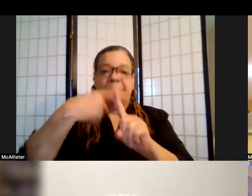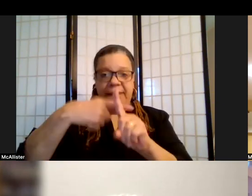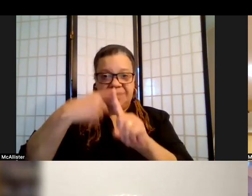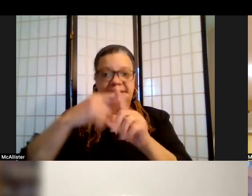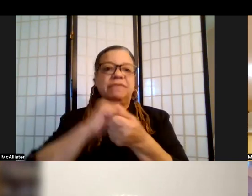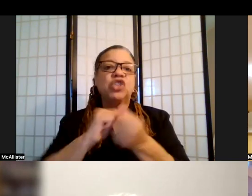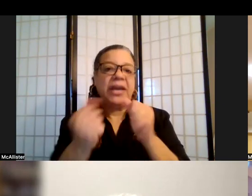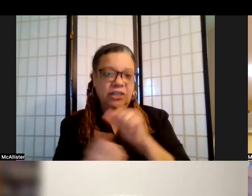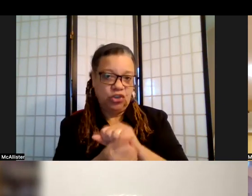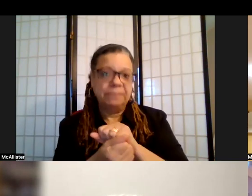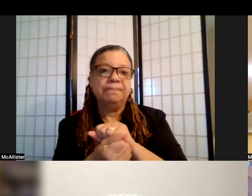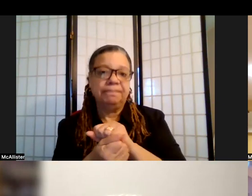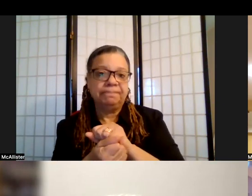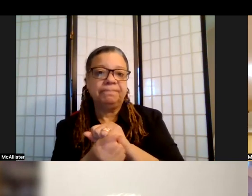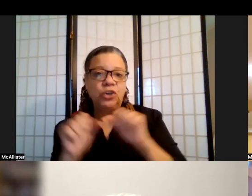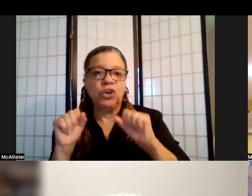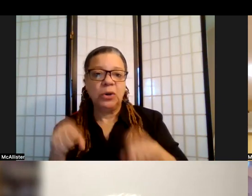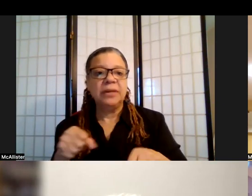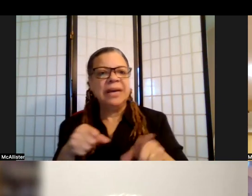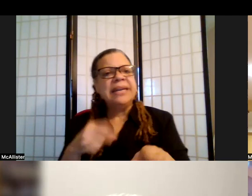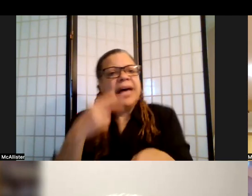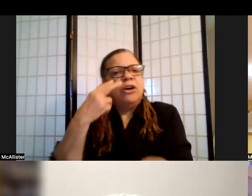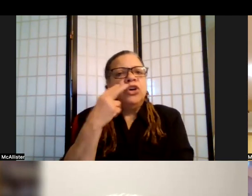Do you see a way for solving that problem?